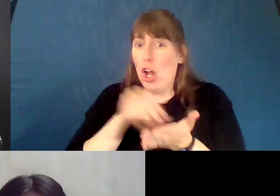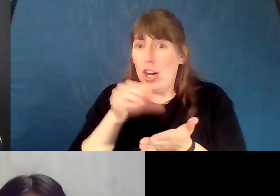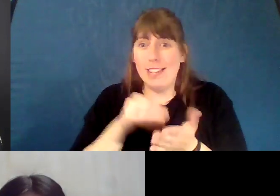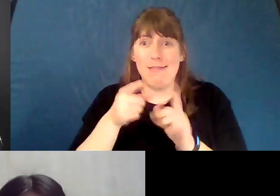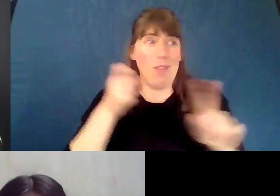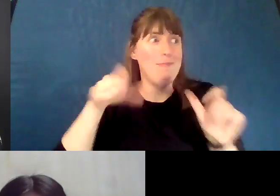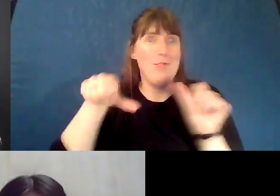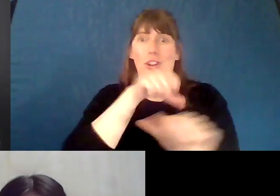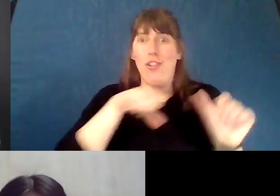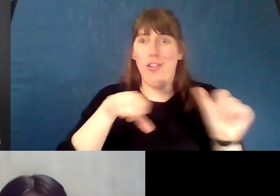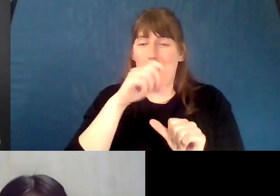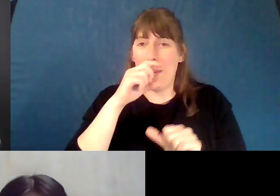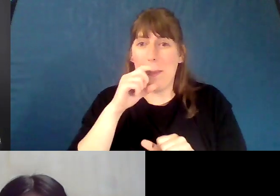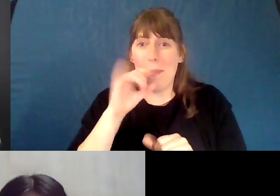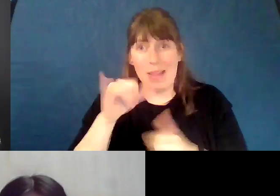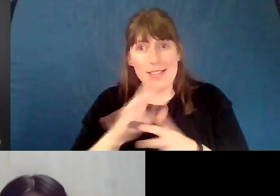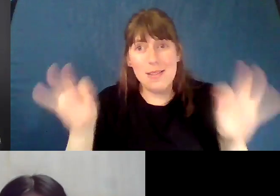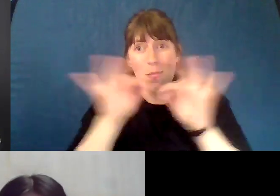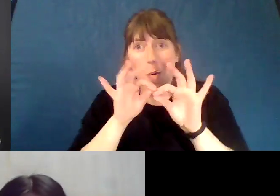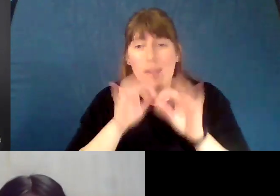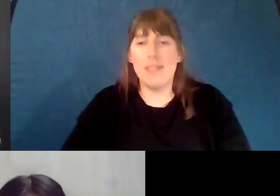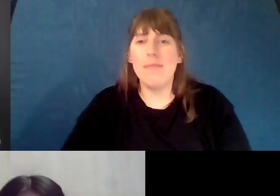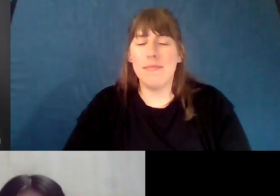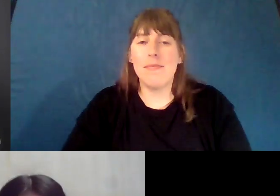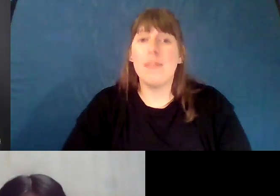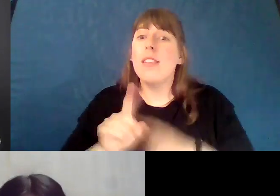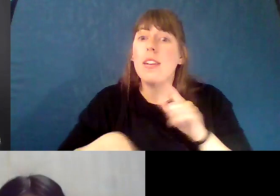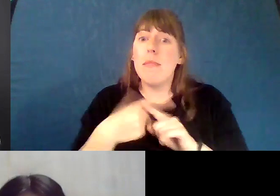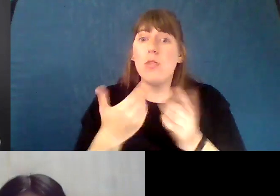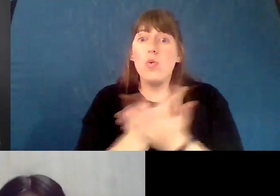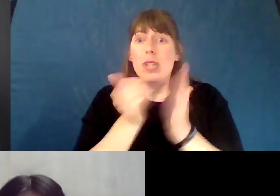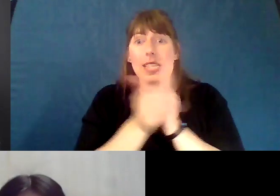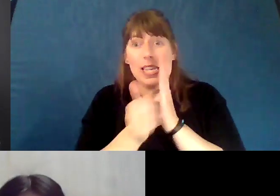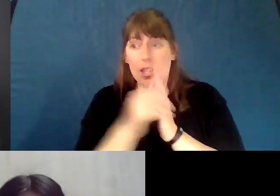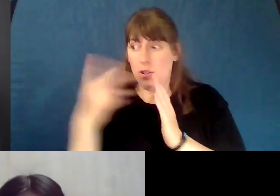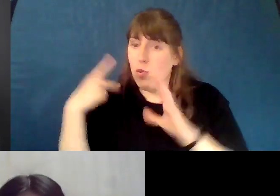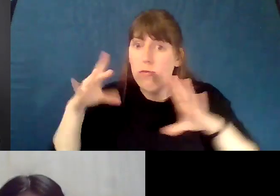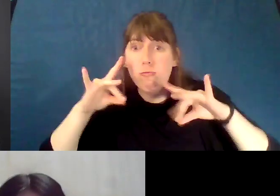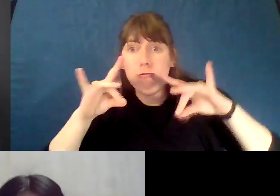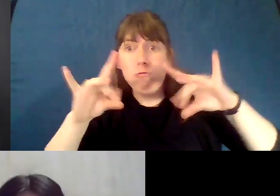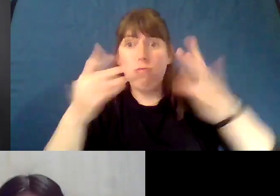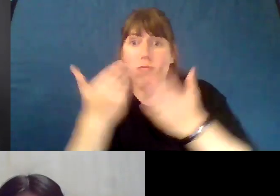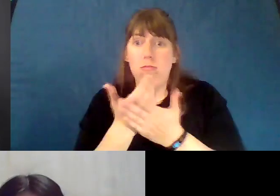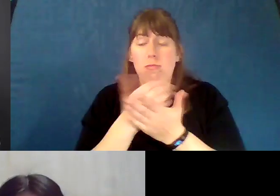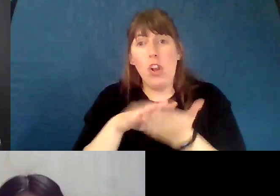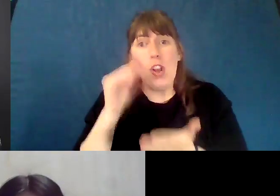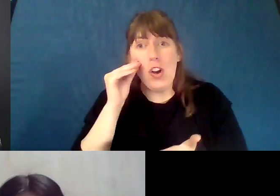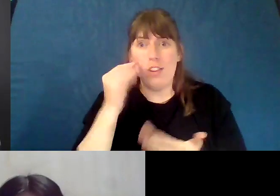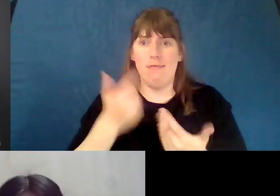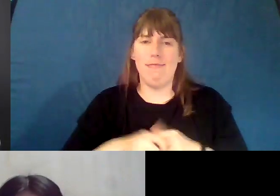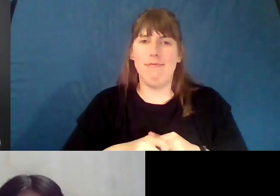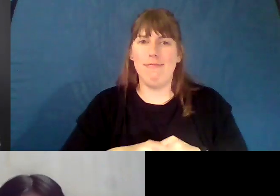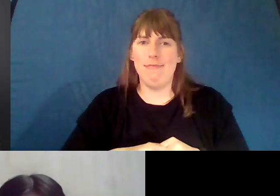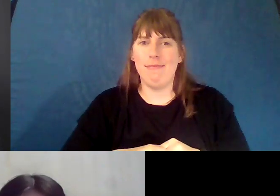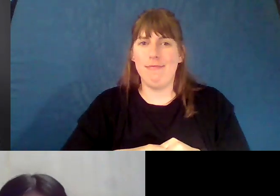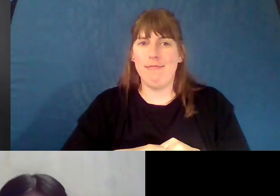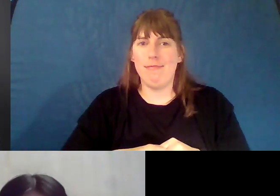And learning new skill sets, especially working with immersive and interactive technologies.